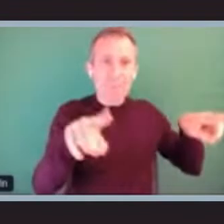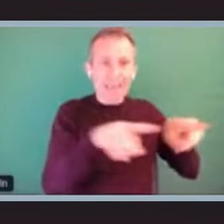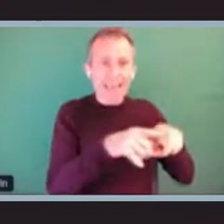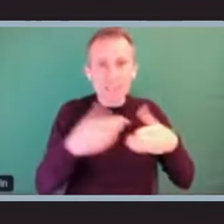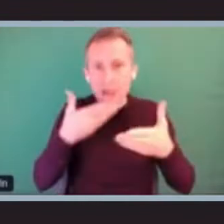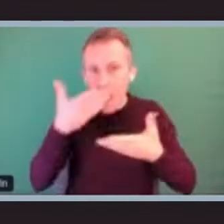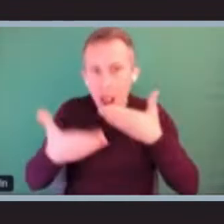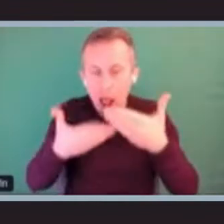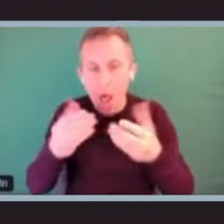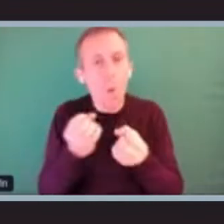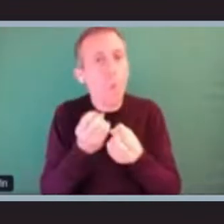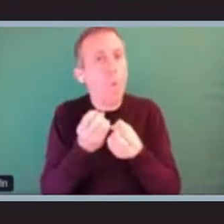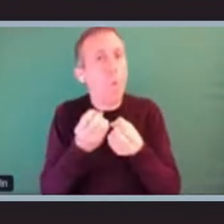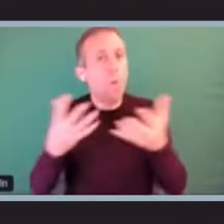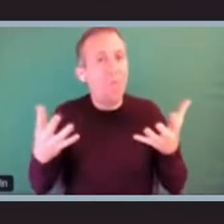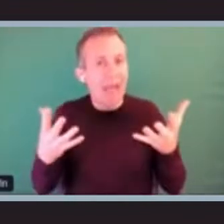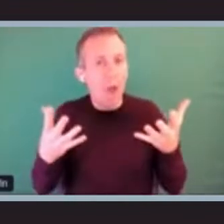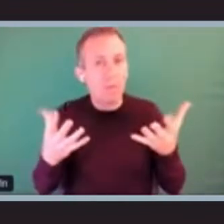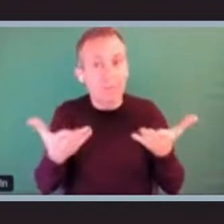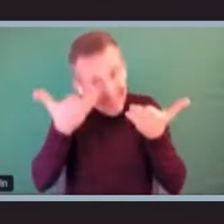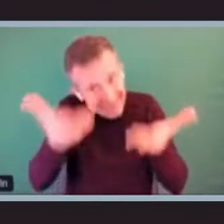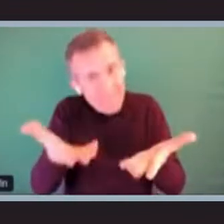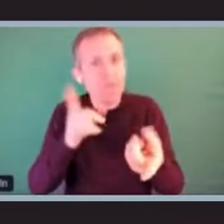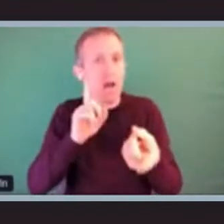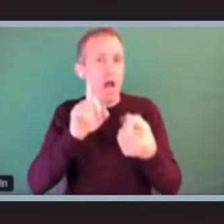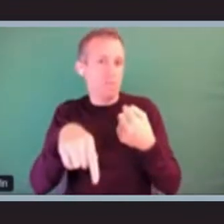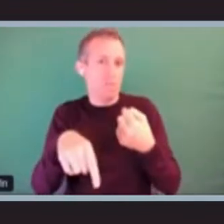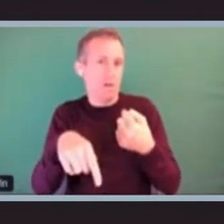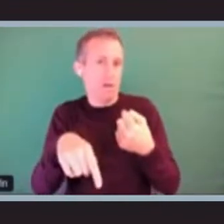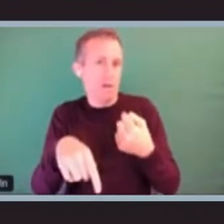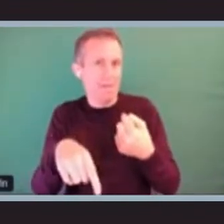That's an incredible resource if you write quizzes or assessments.